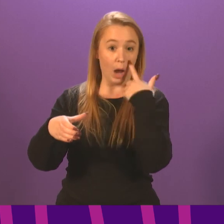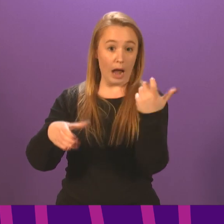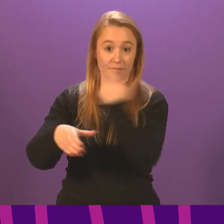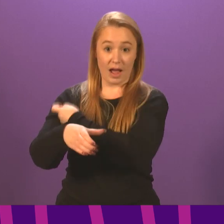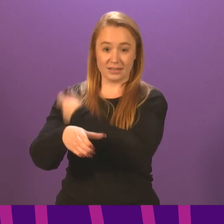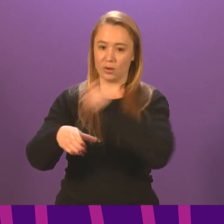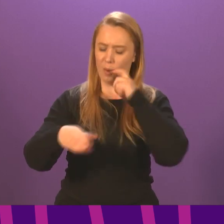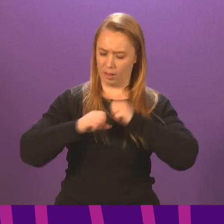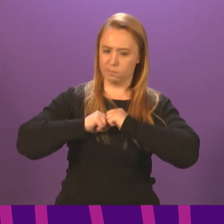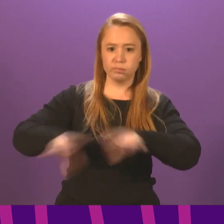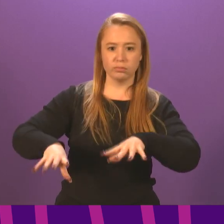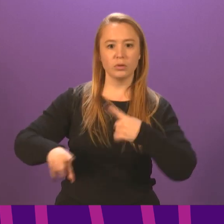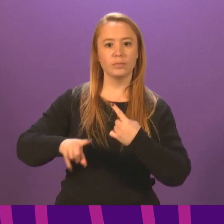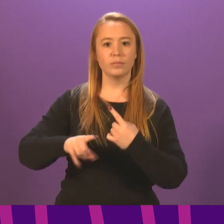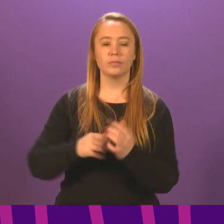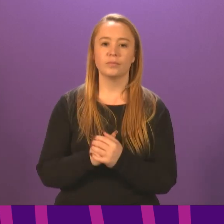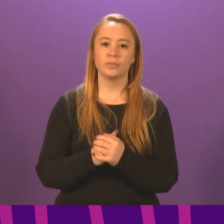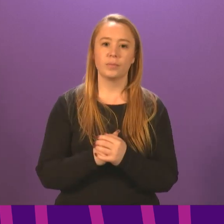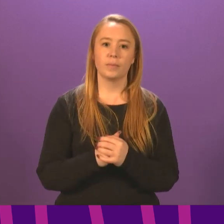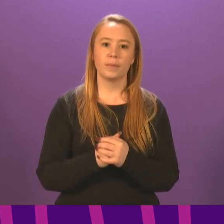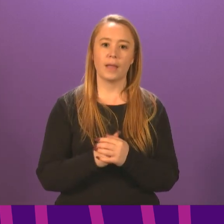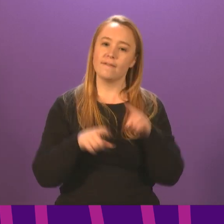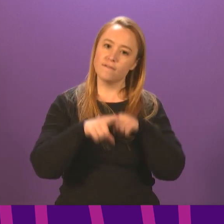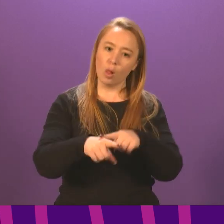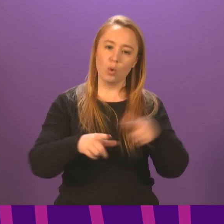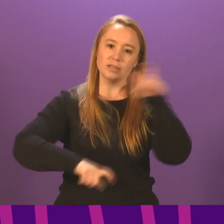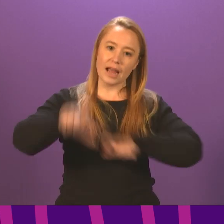our programme should the scientific advice suggest that that is appropriate.